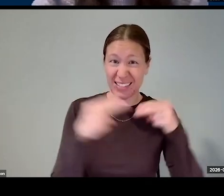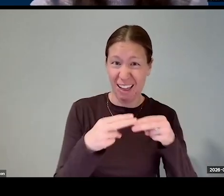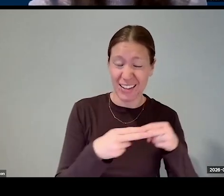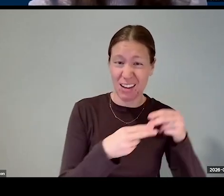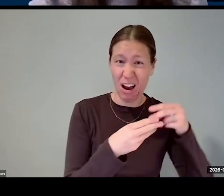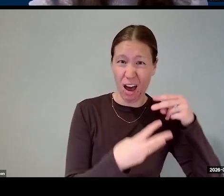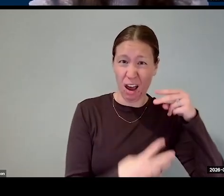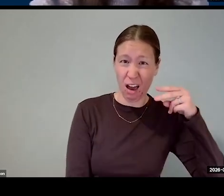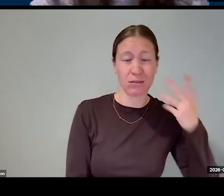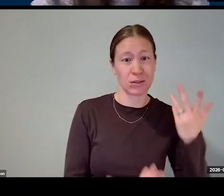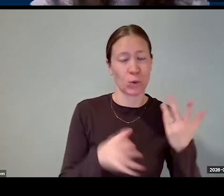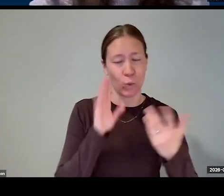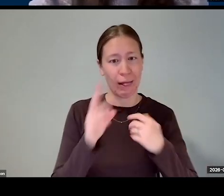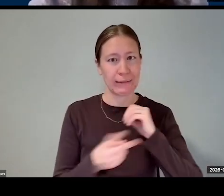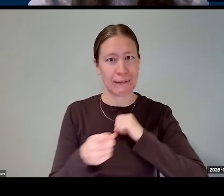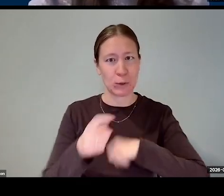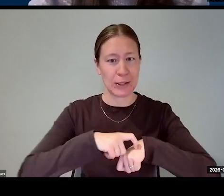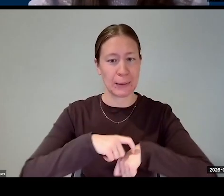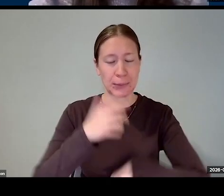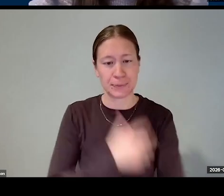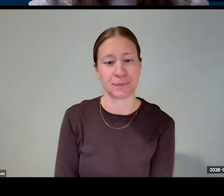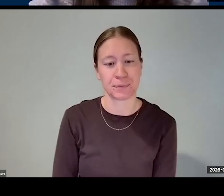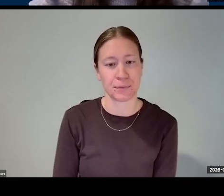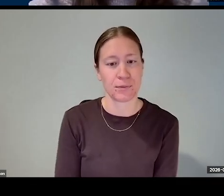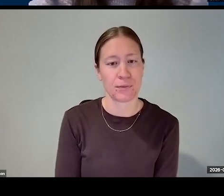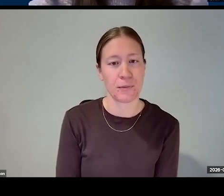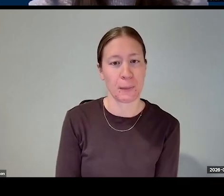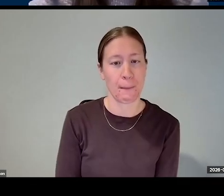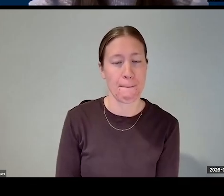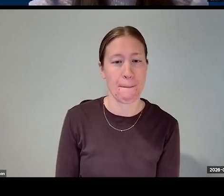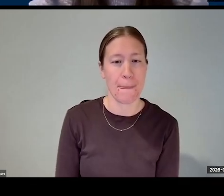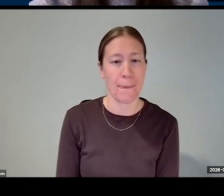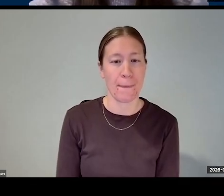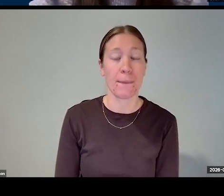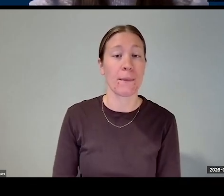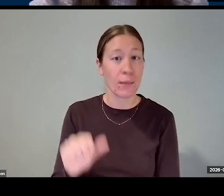So it can really come in handy. Some other changes I can do in the slide theme.